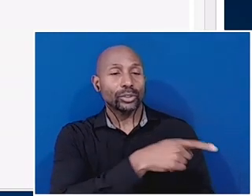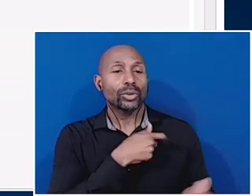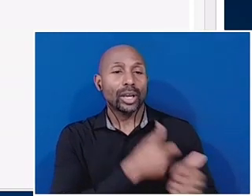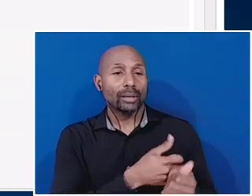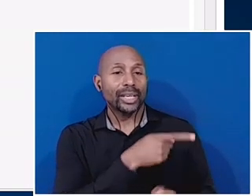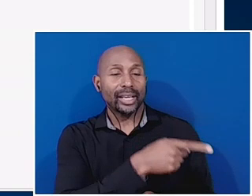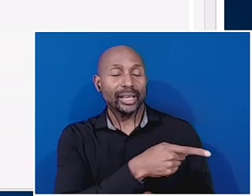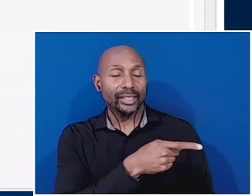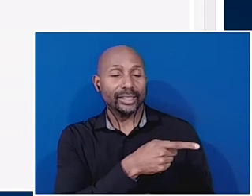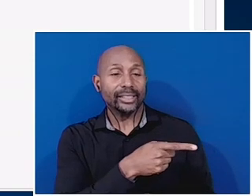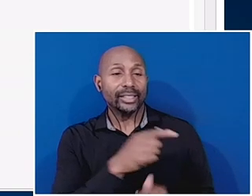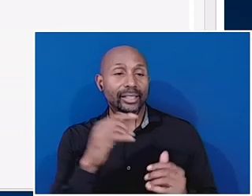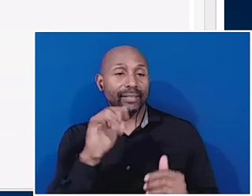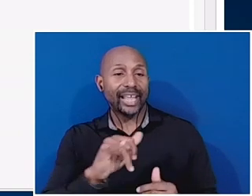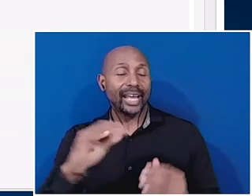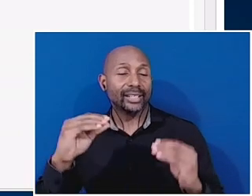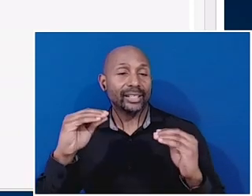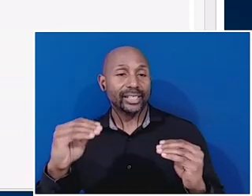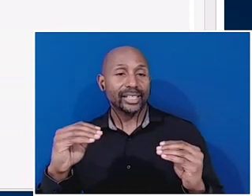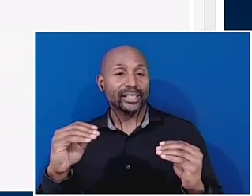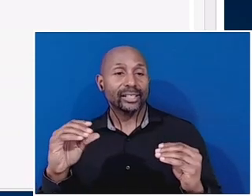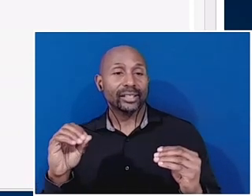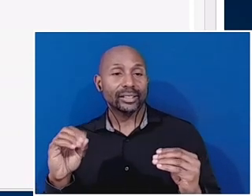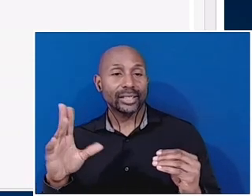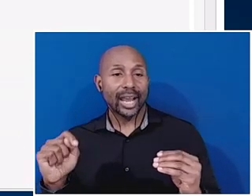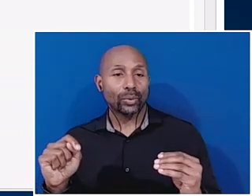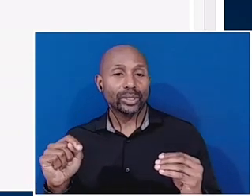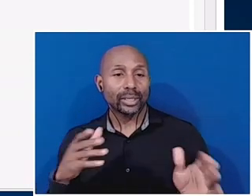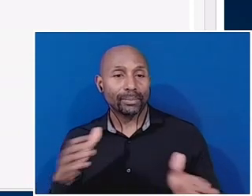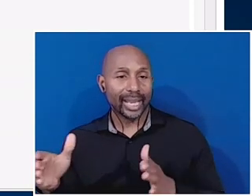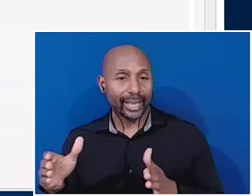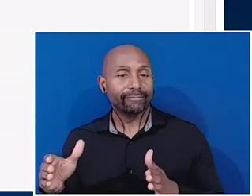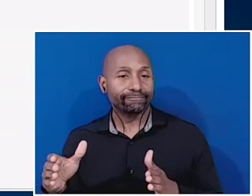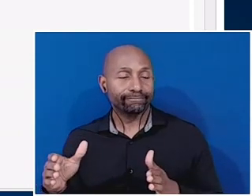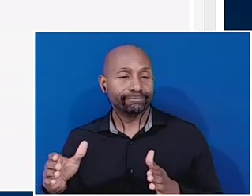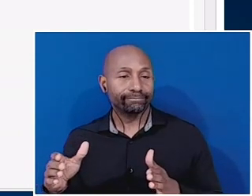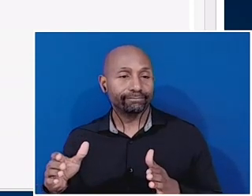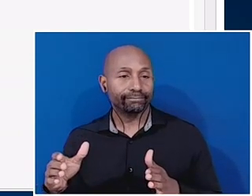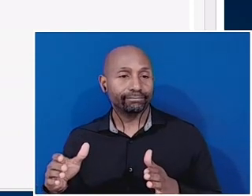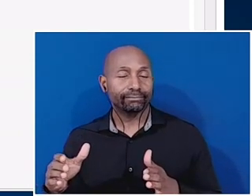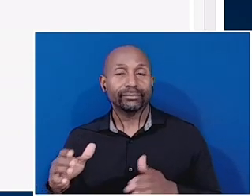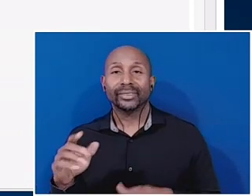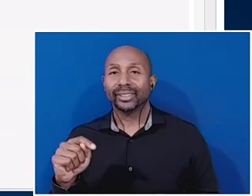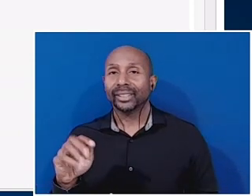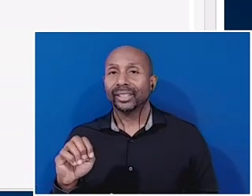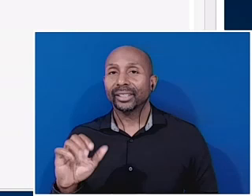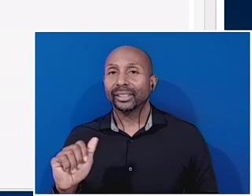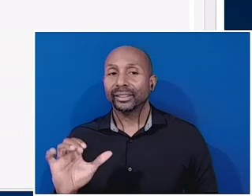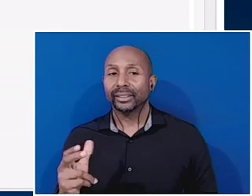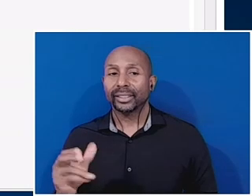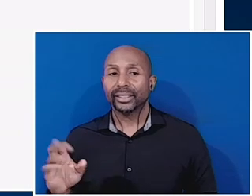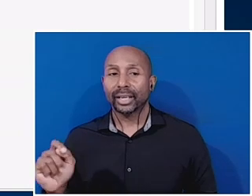So again, it's if there is a base level of